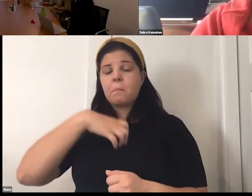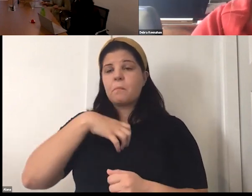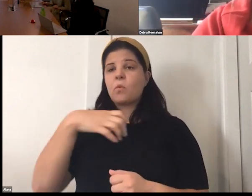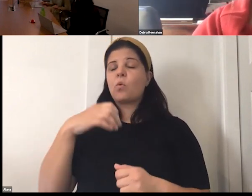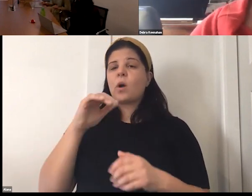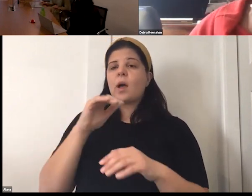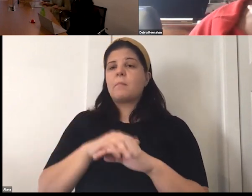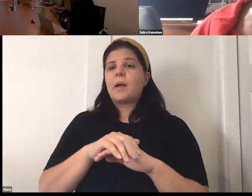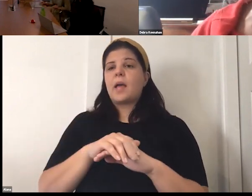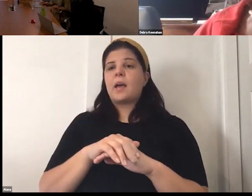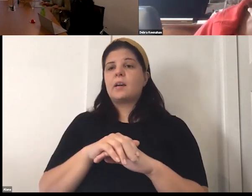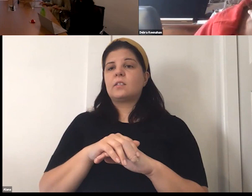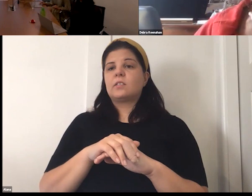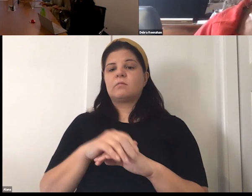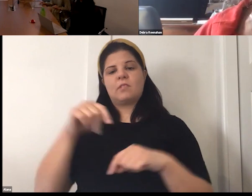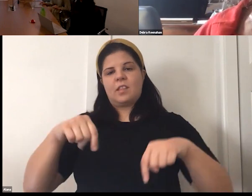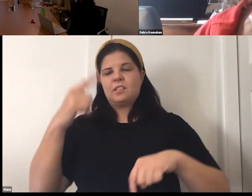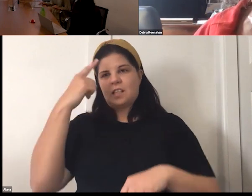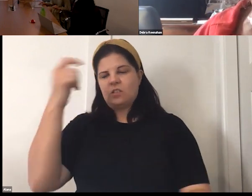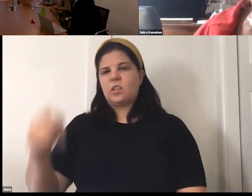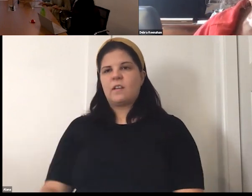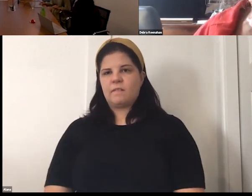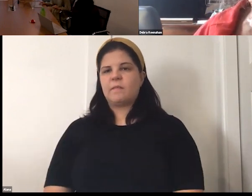I'm just going to jump in, sorry.